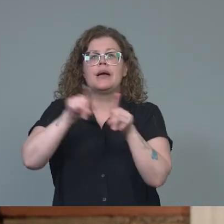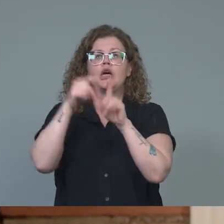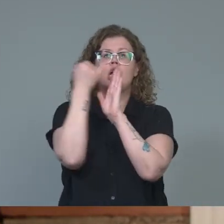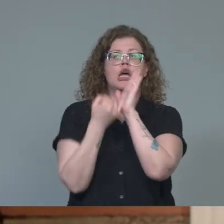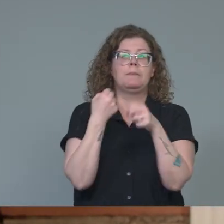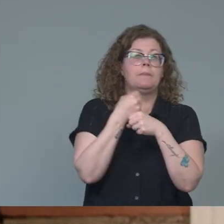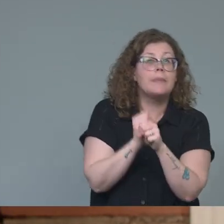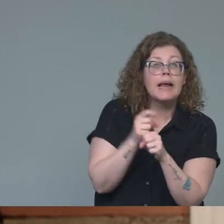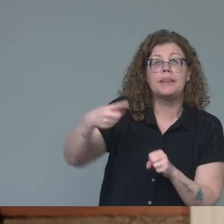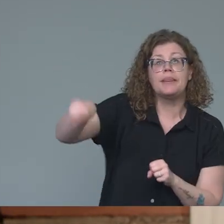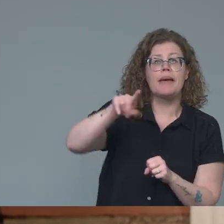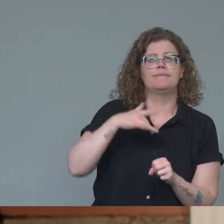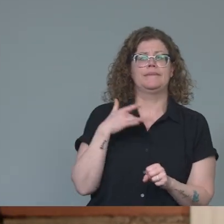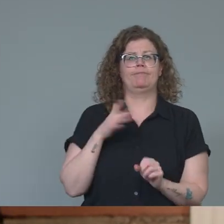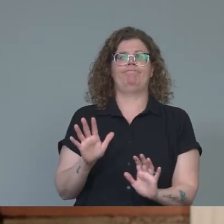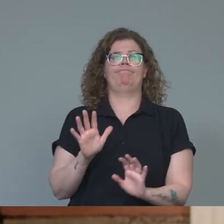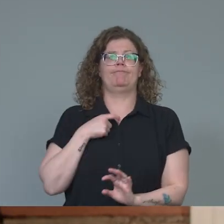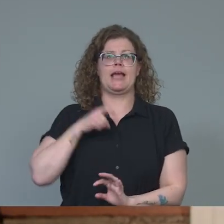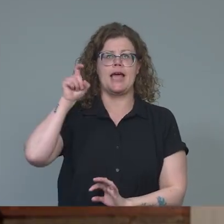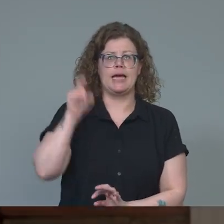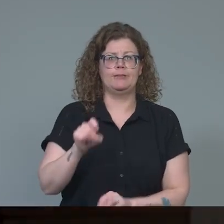community engagement, make sure you remember that you're going to have to pay for it.